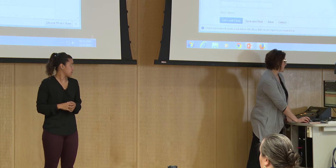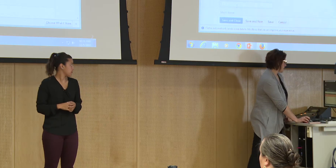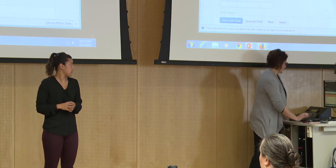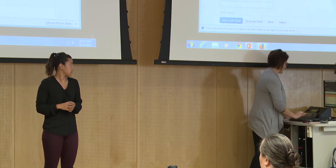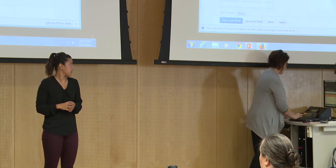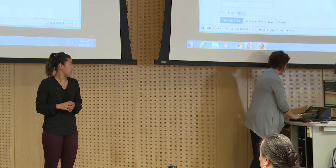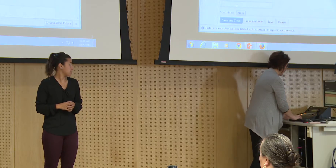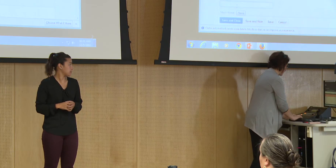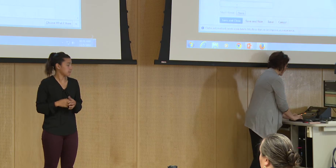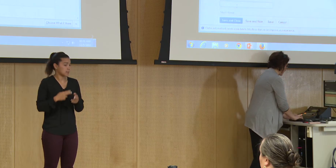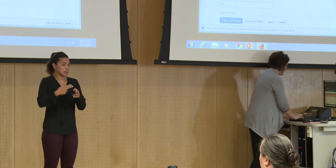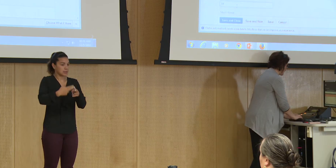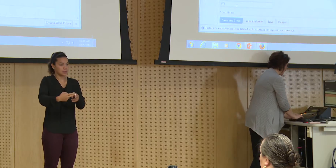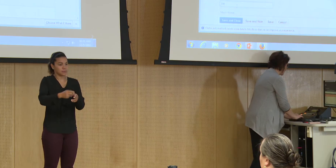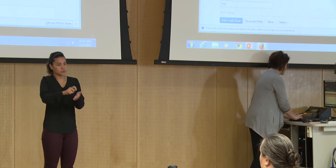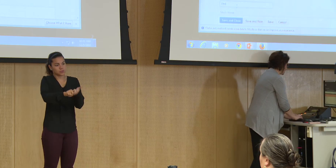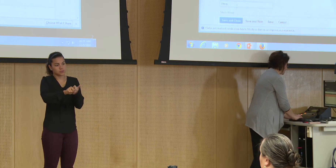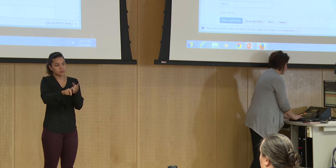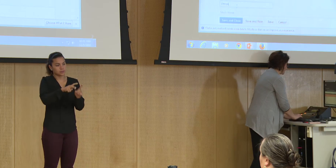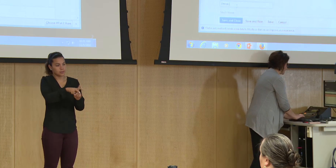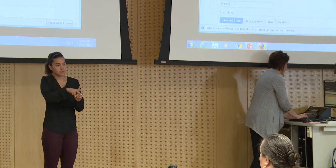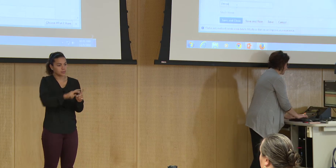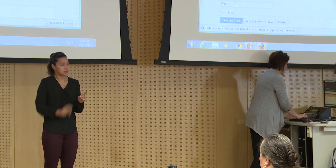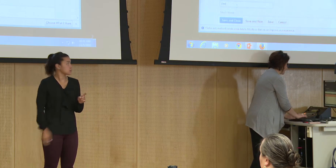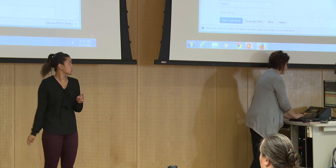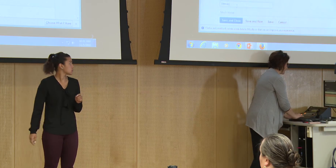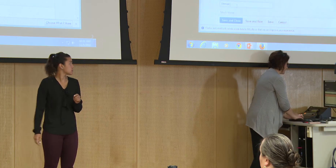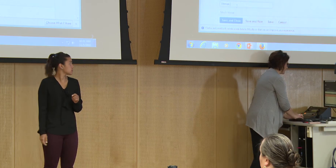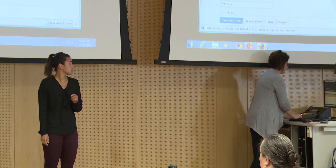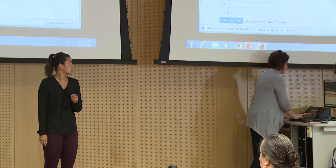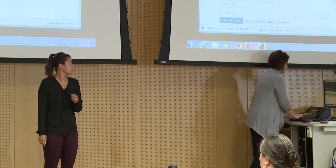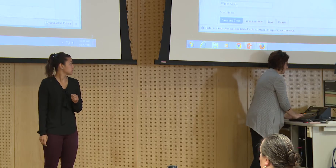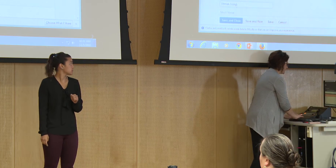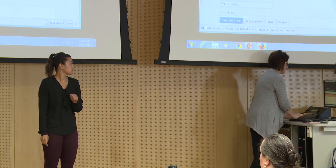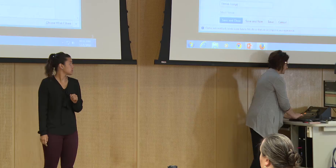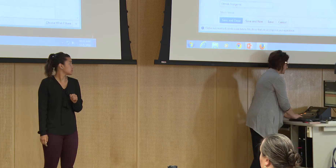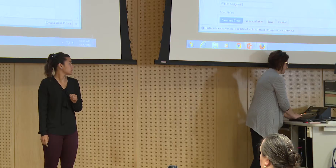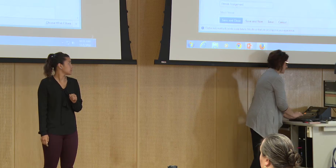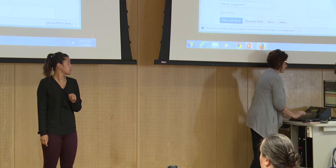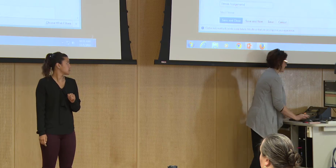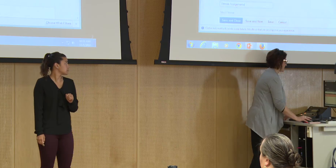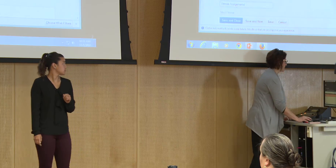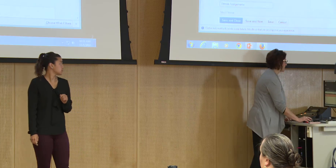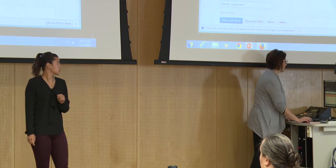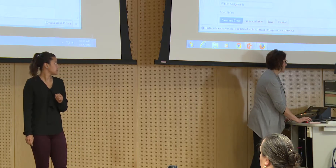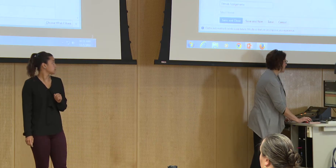And I'll call it "written assignments."